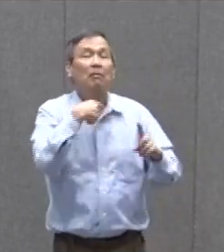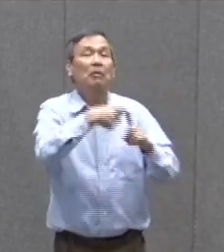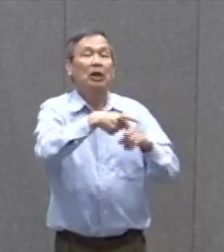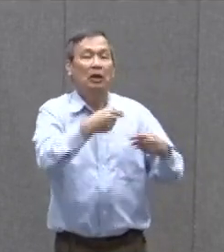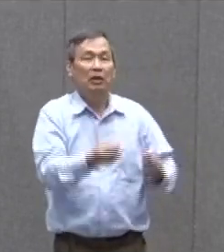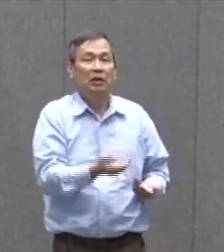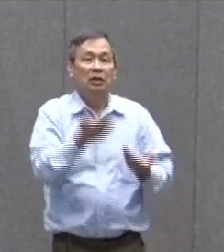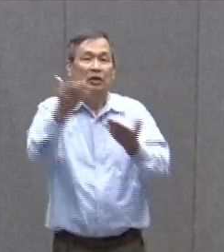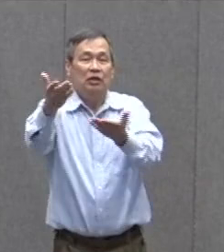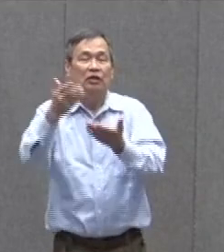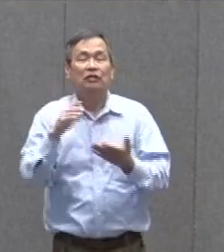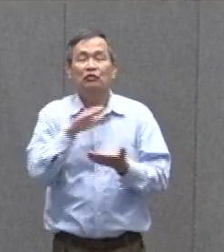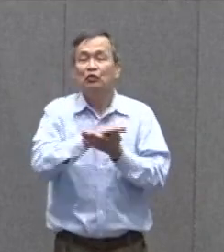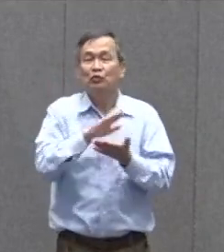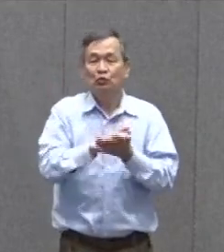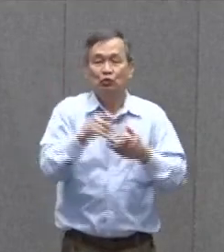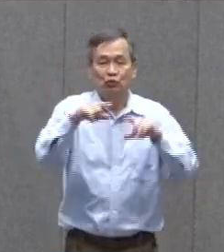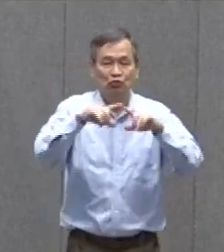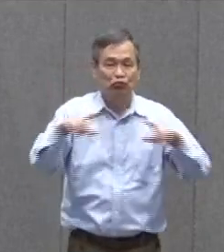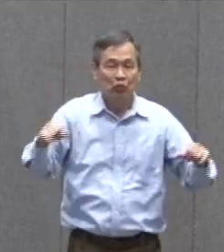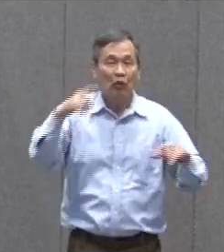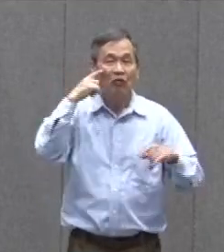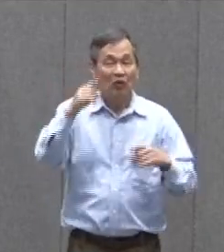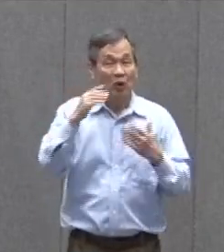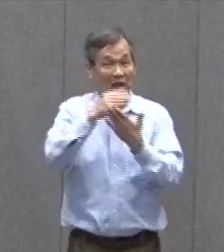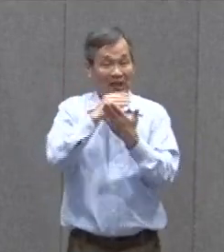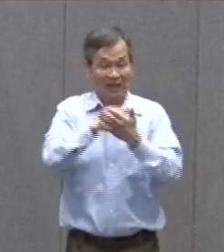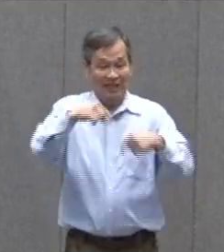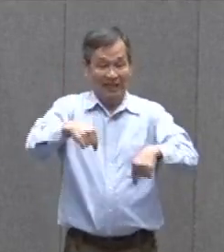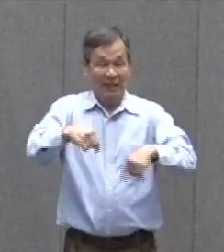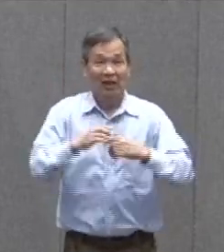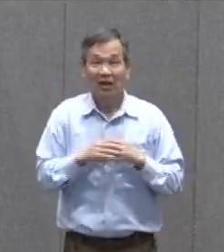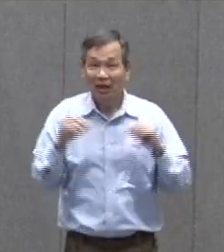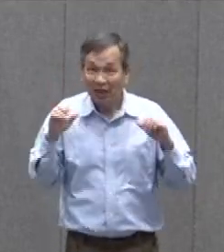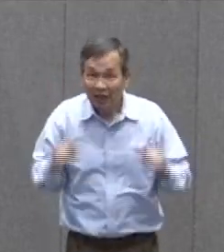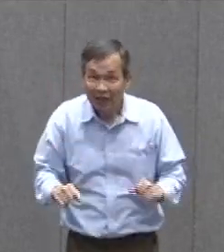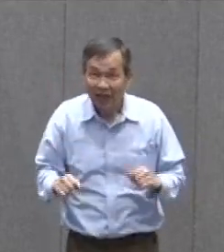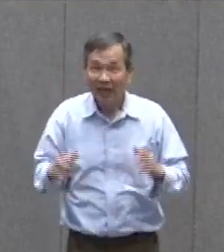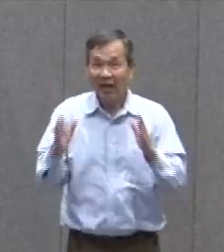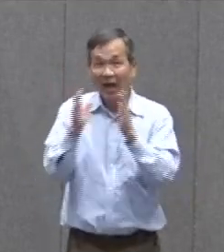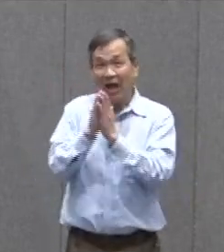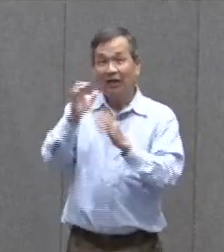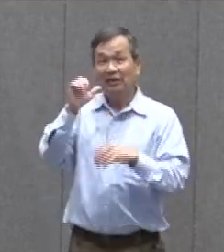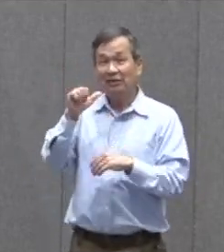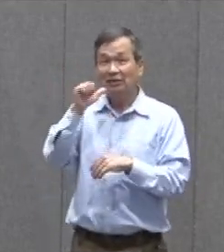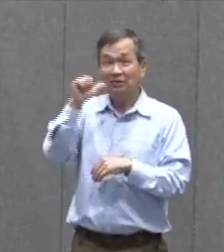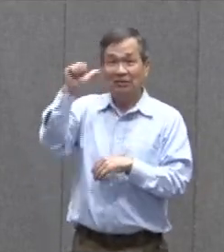for these lessons. You have a grownup go to the APS website